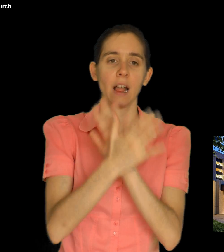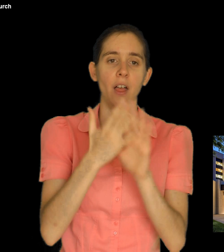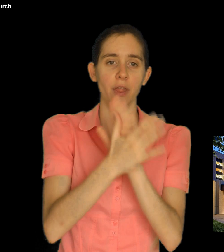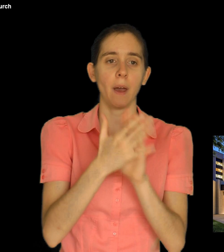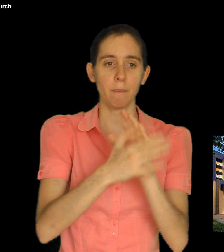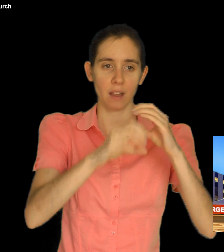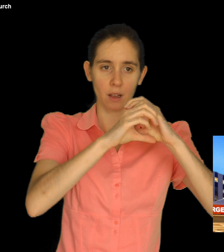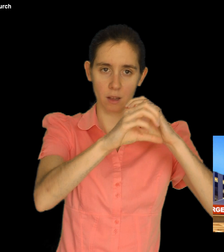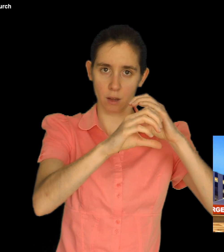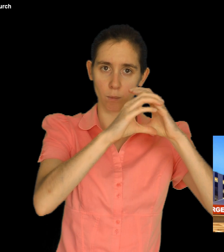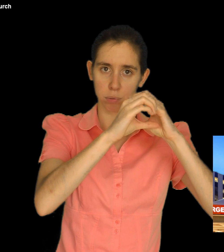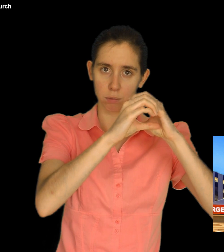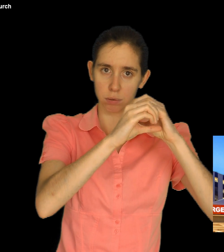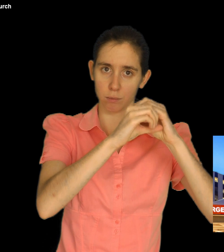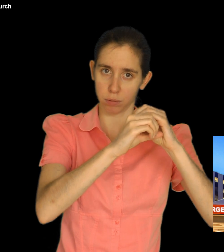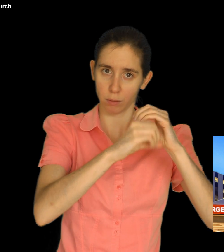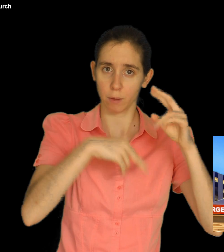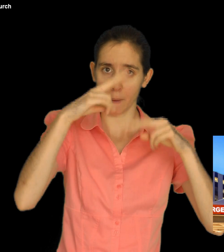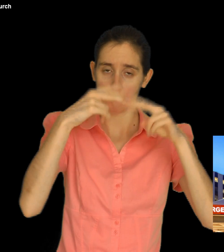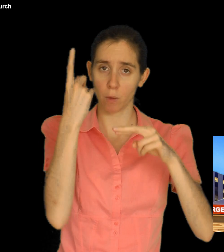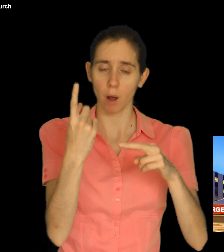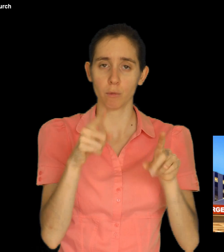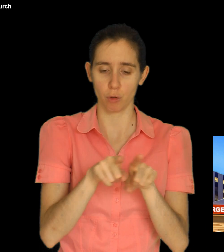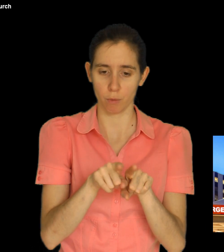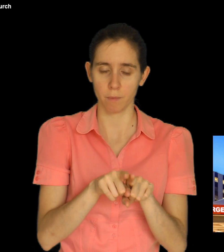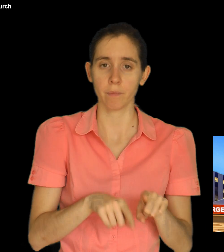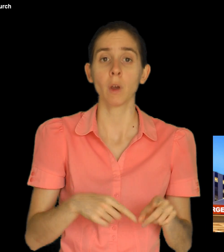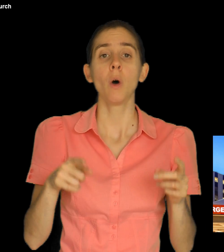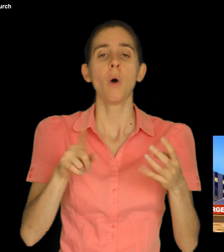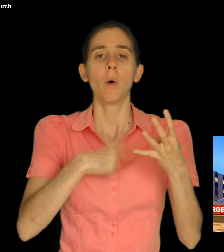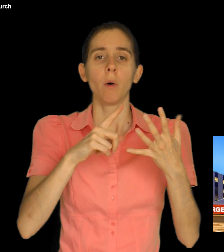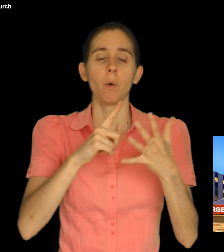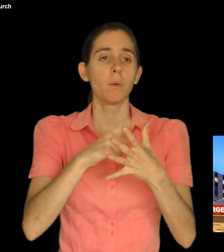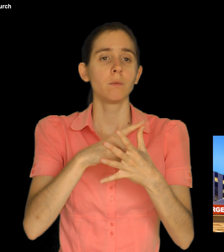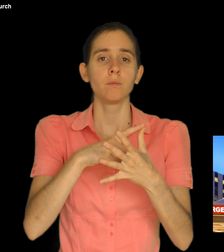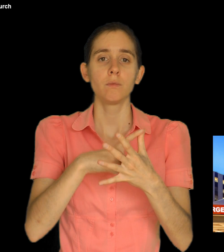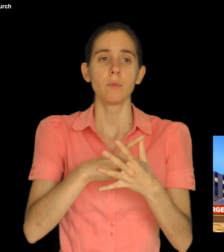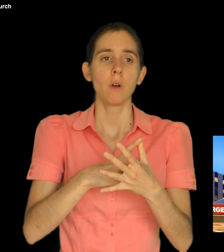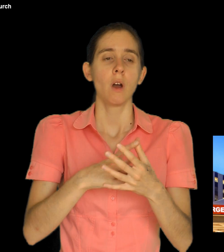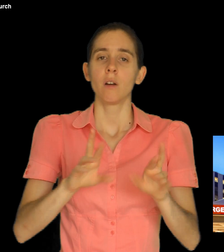arteries. Fifth a sedentary lifestyle - inactivity - contributes to the disease